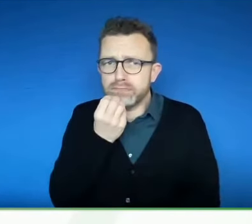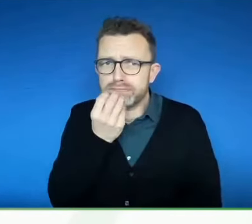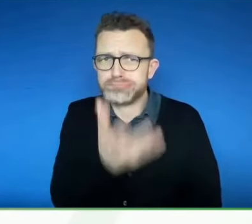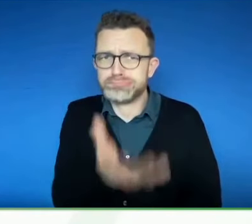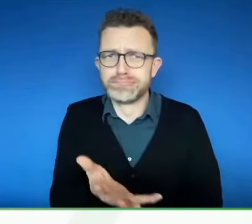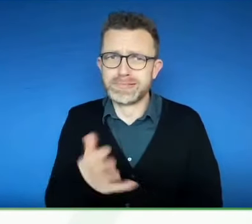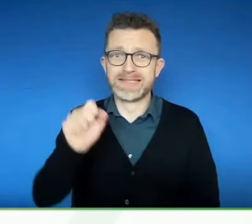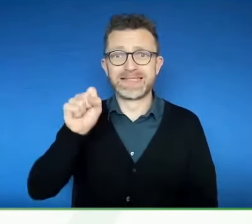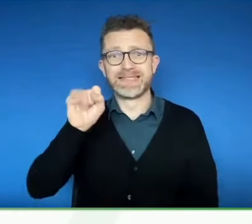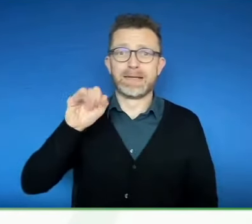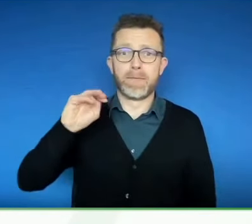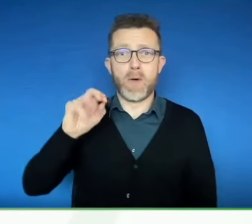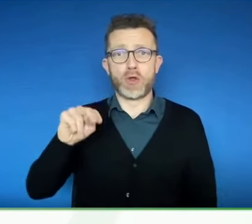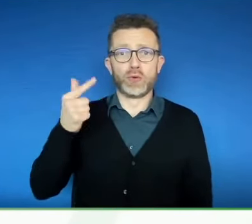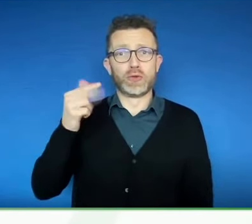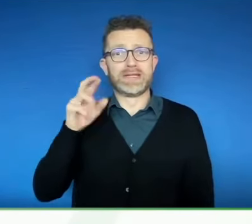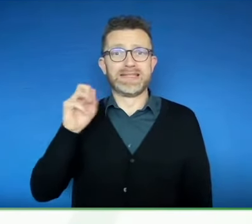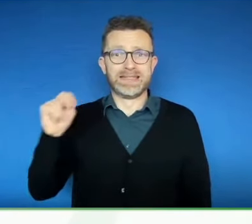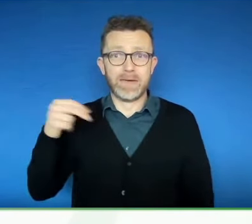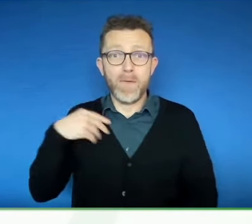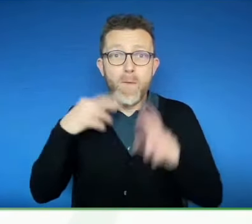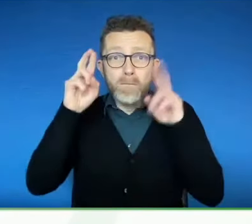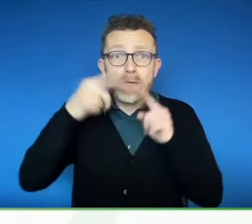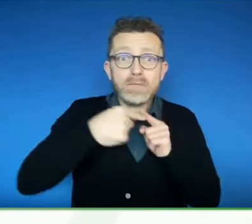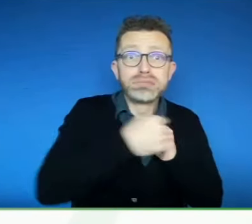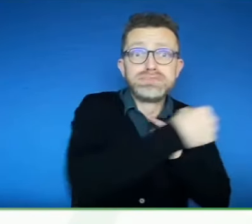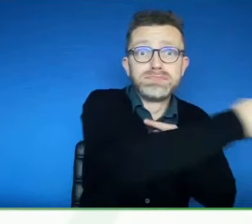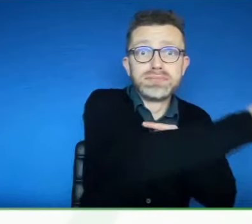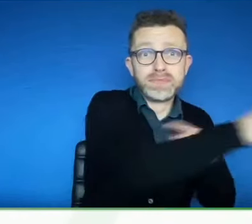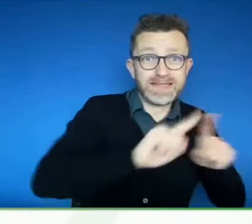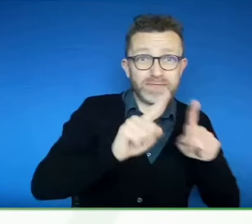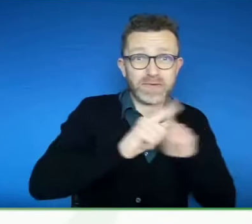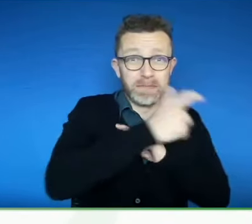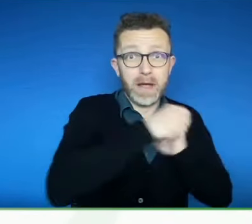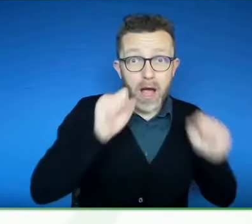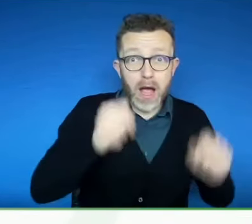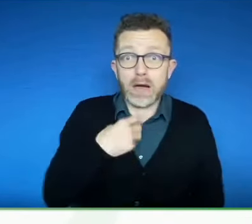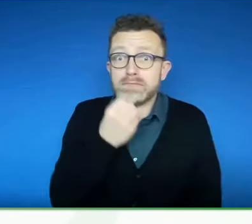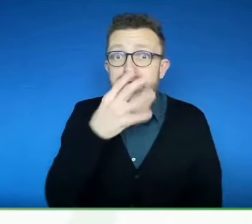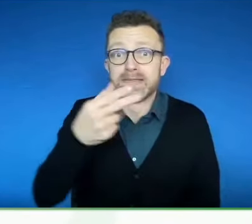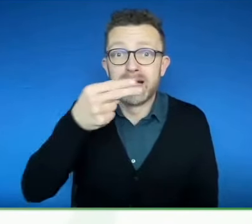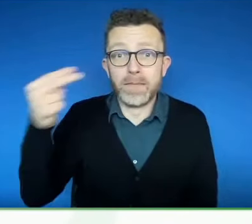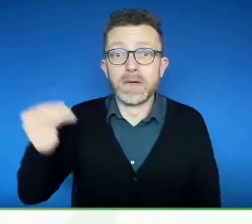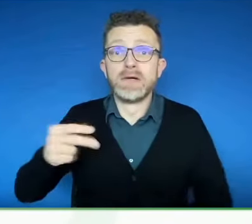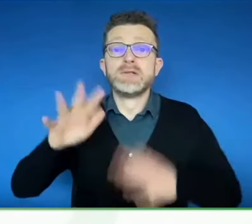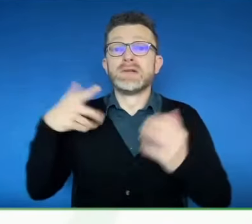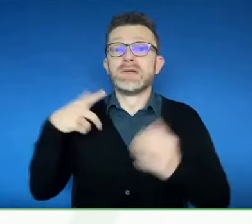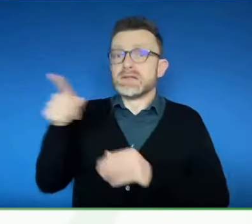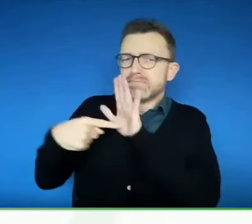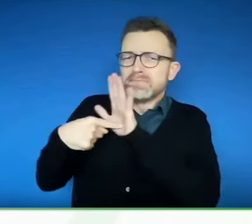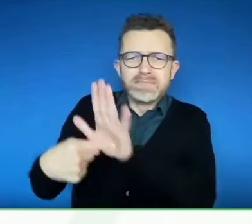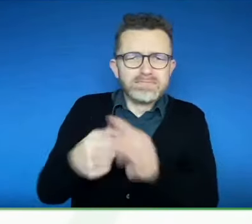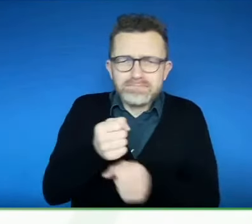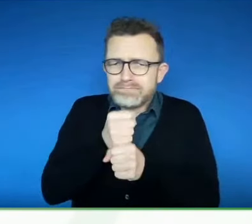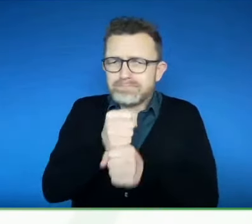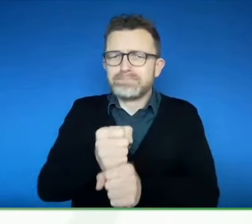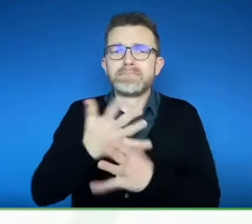Thank you, I will just grab… Needless to say everyone has eight minutes.